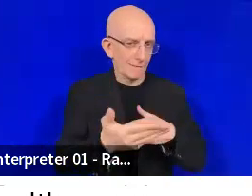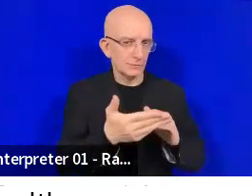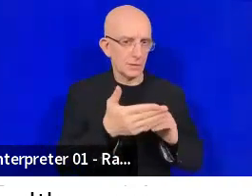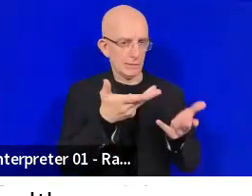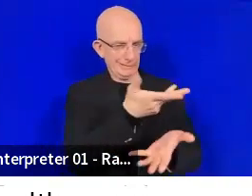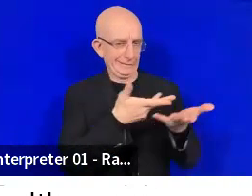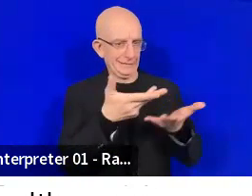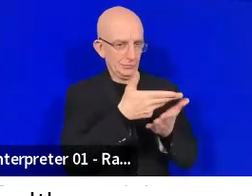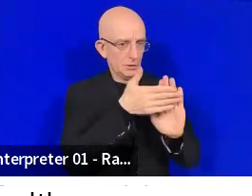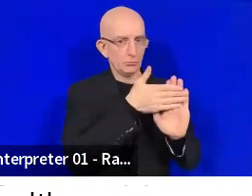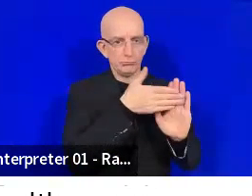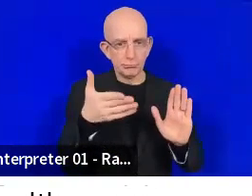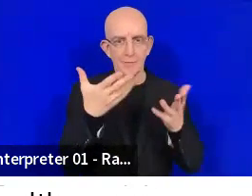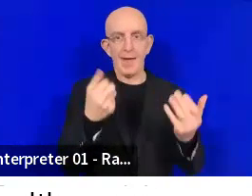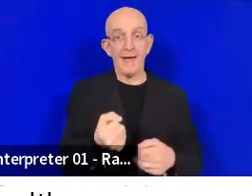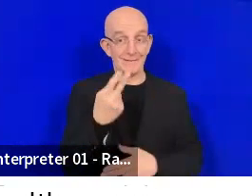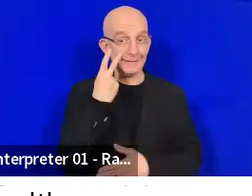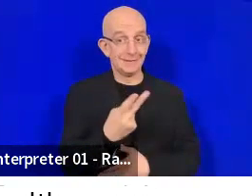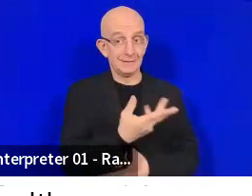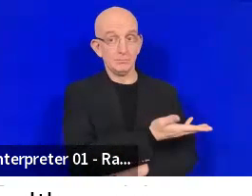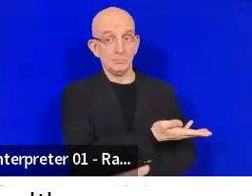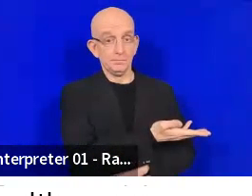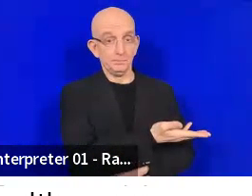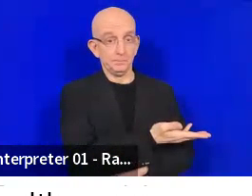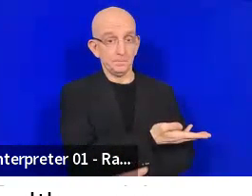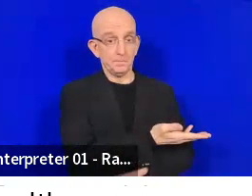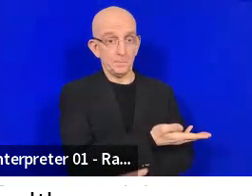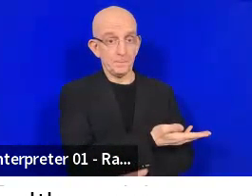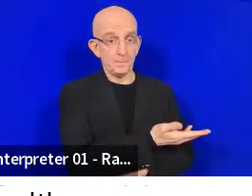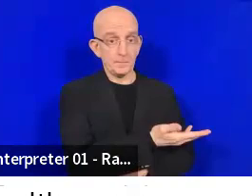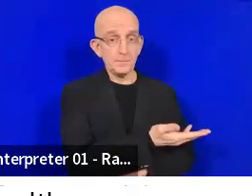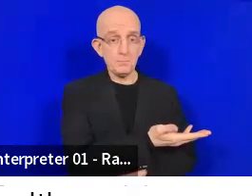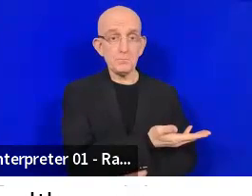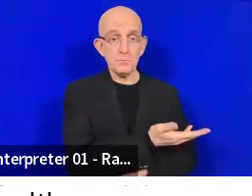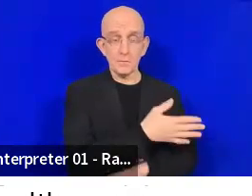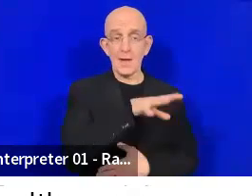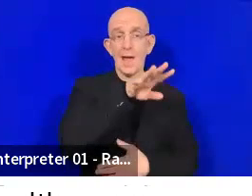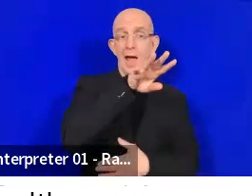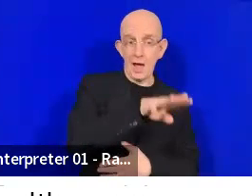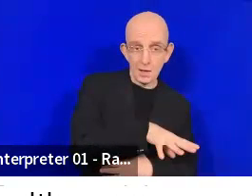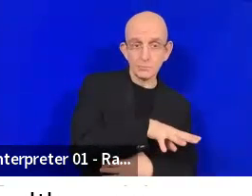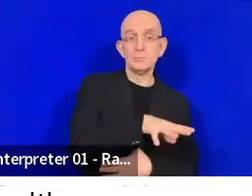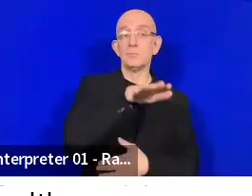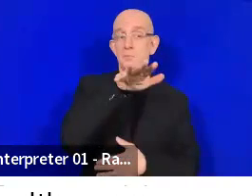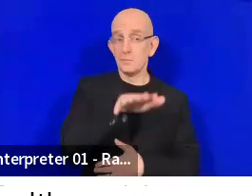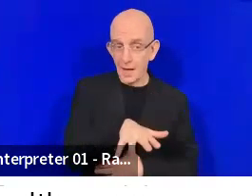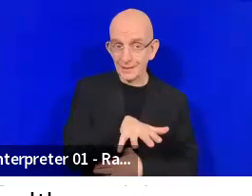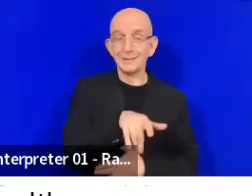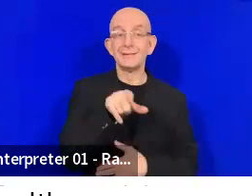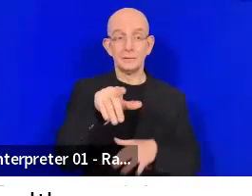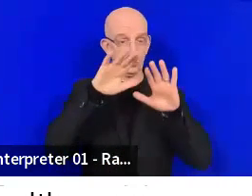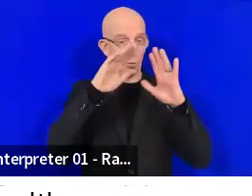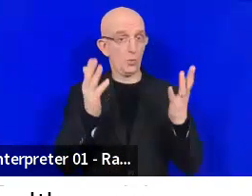May, we have the World Health Assembly that's also coming up from the 21st to the 30th of